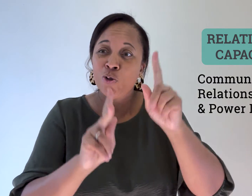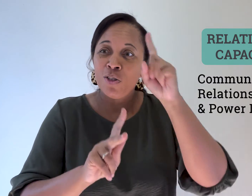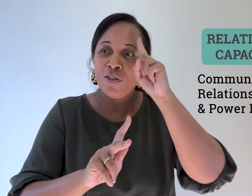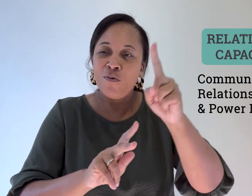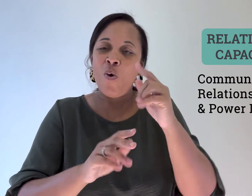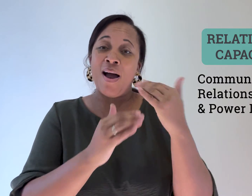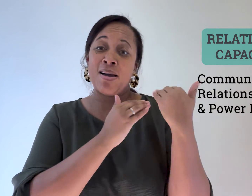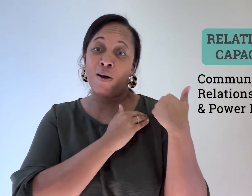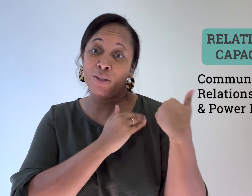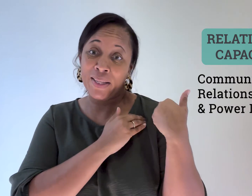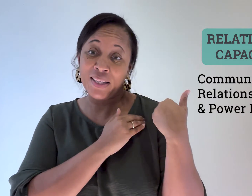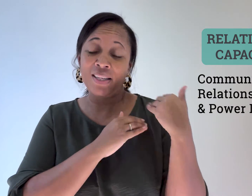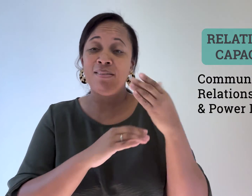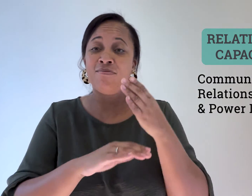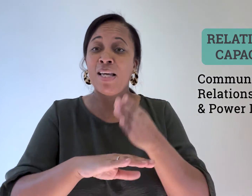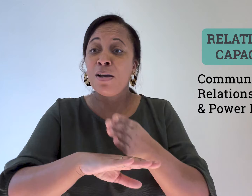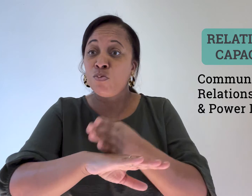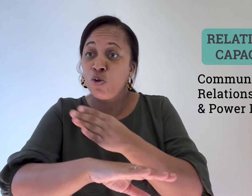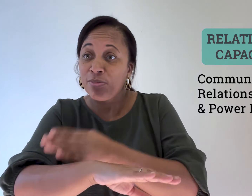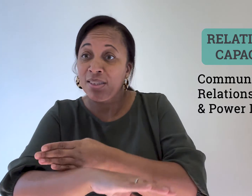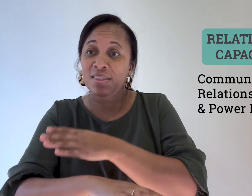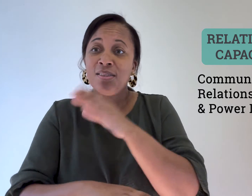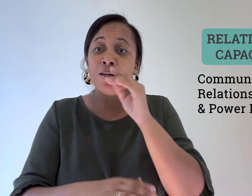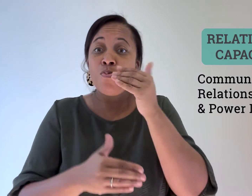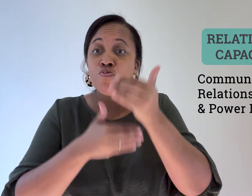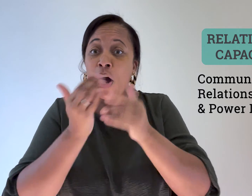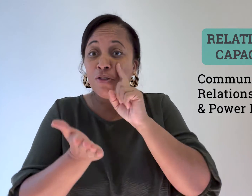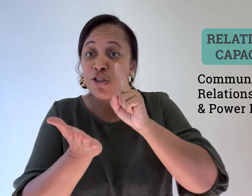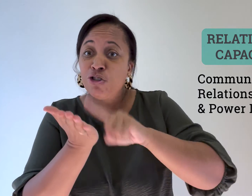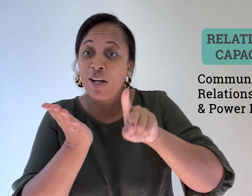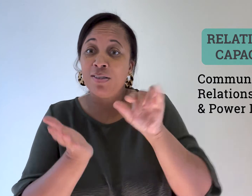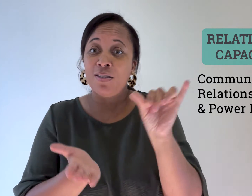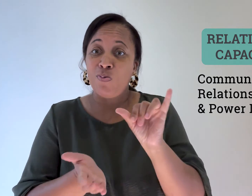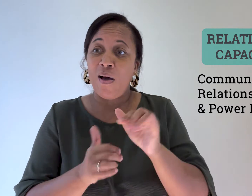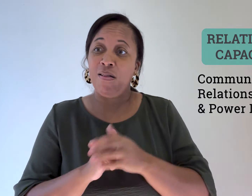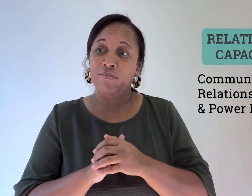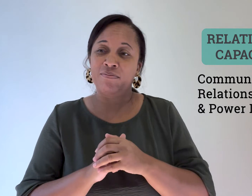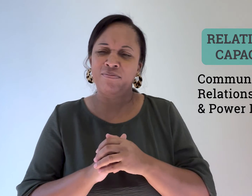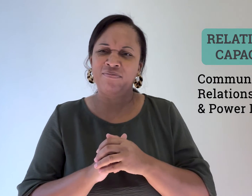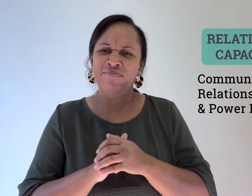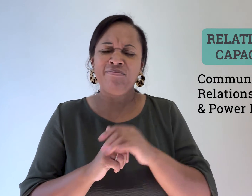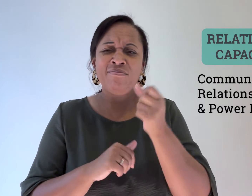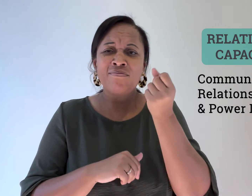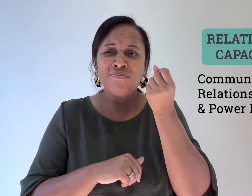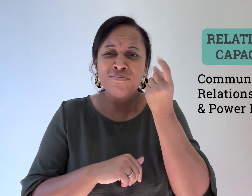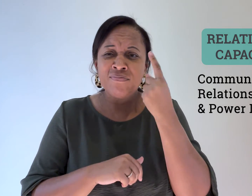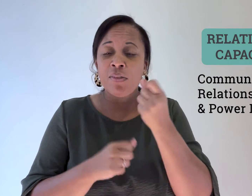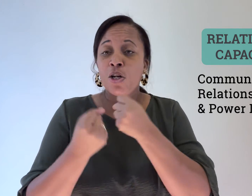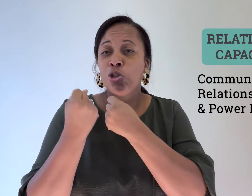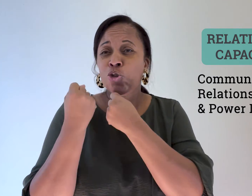for accountability, improvement, and progress checks as well.